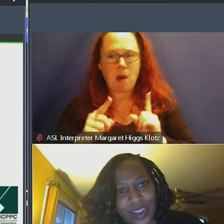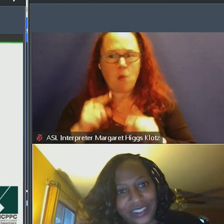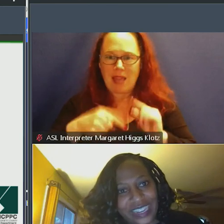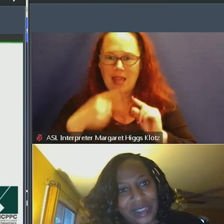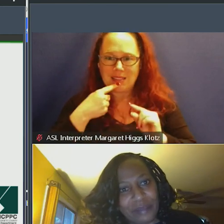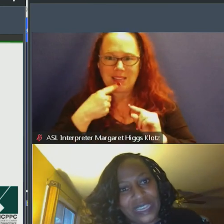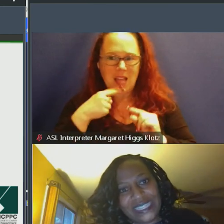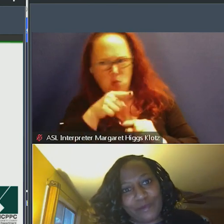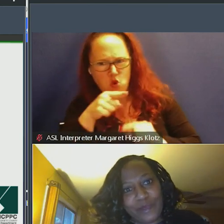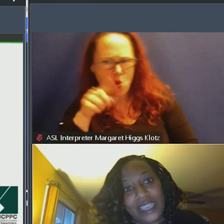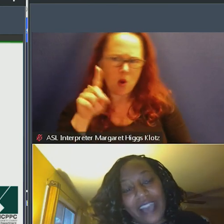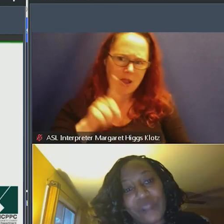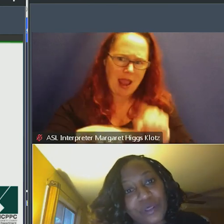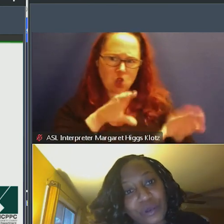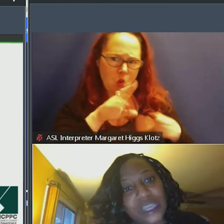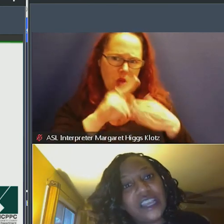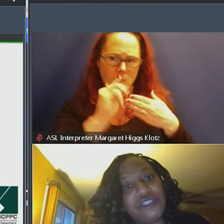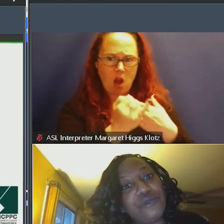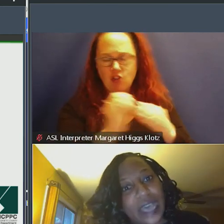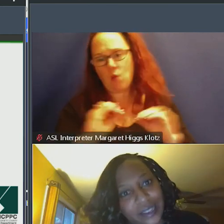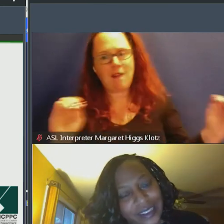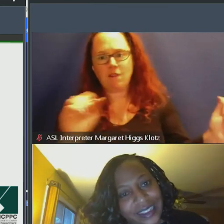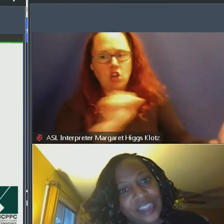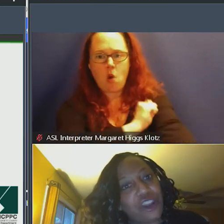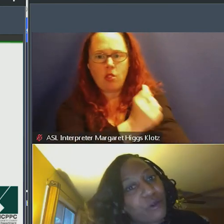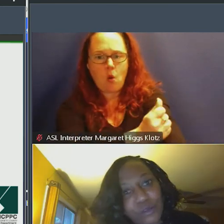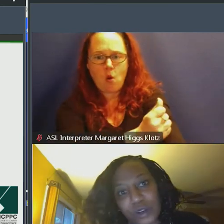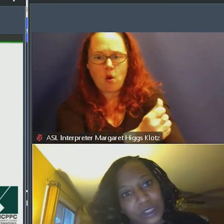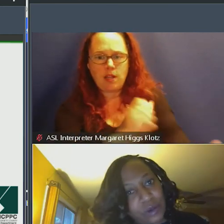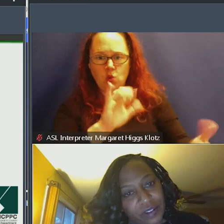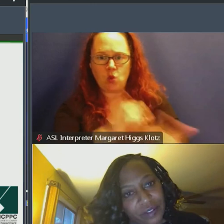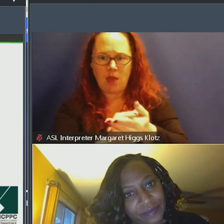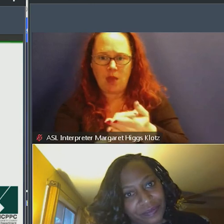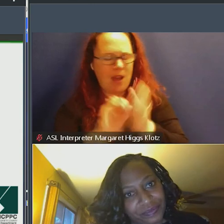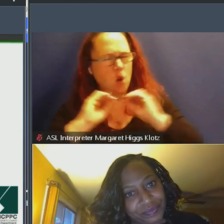projects because we have no authority to do that. No authority whatsoever.